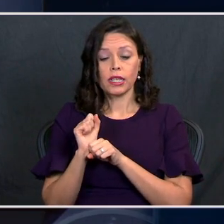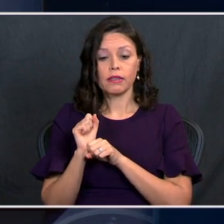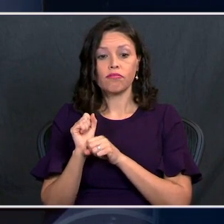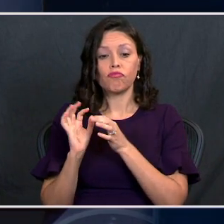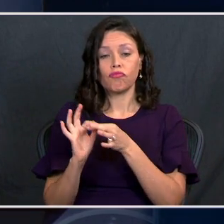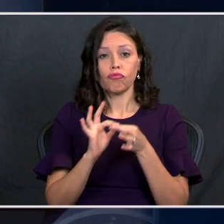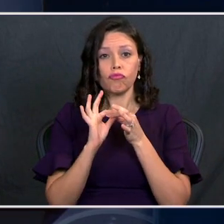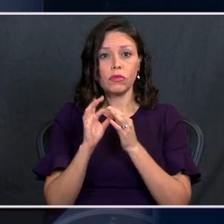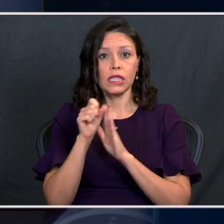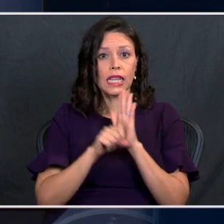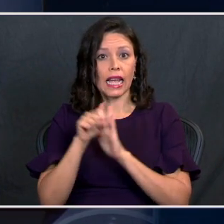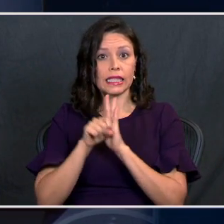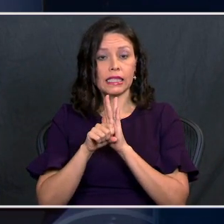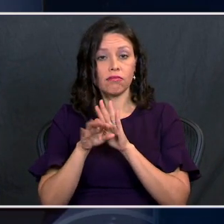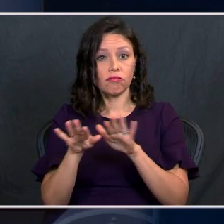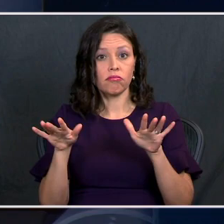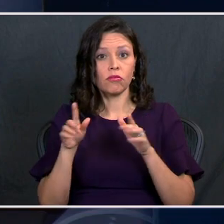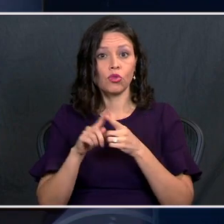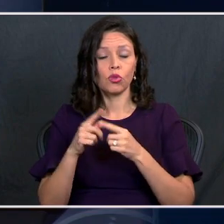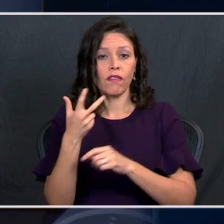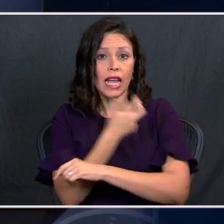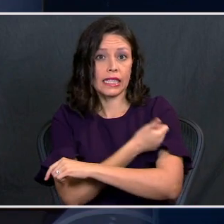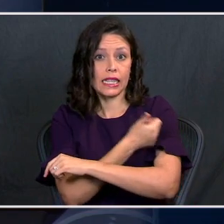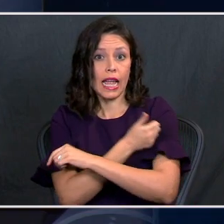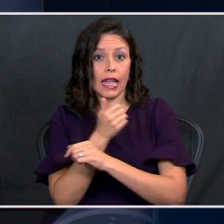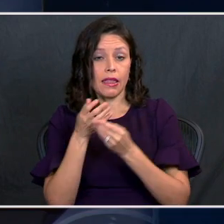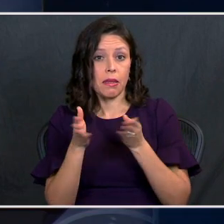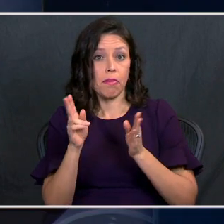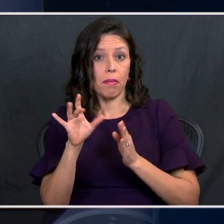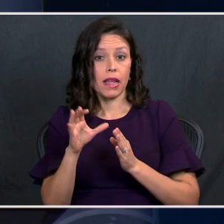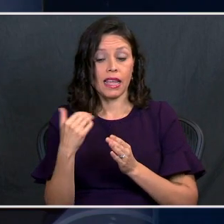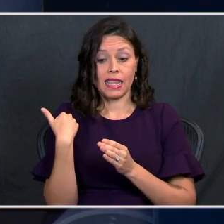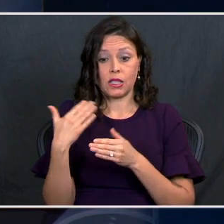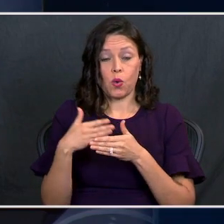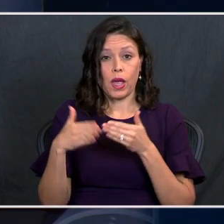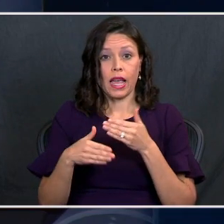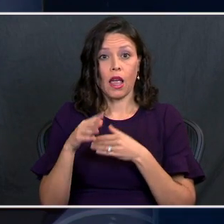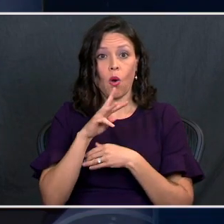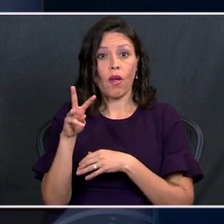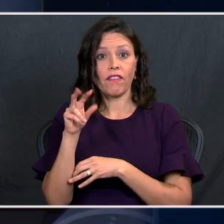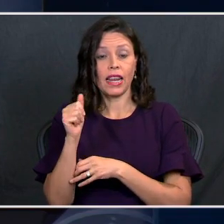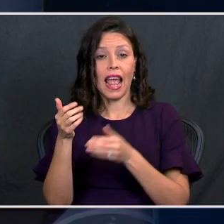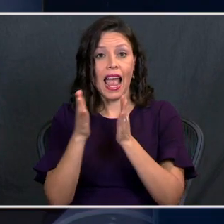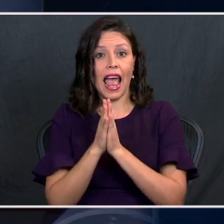to address their needs to vaccinate the public. This weekend, West Virginia asked the Biden administration for assistance